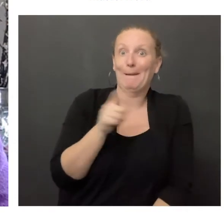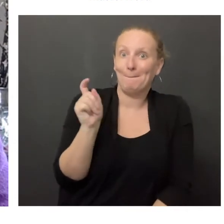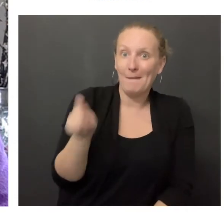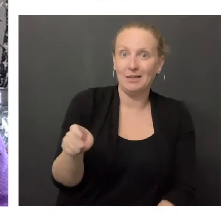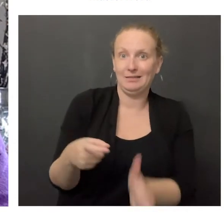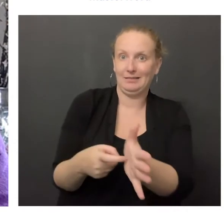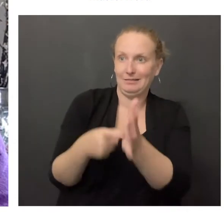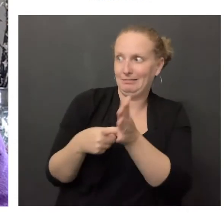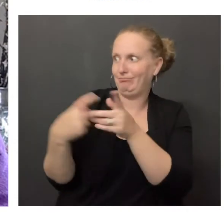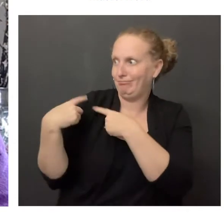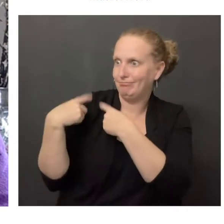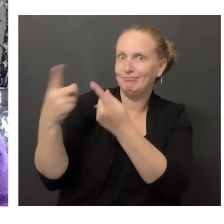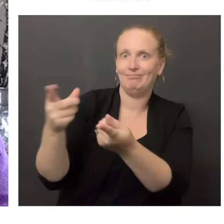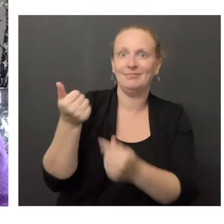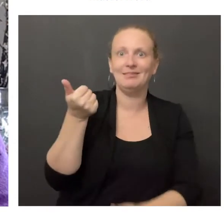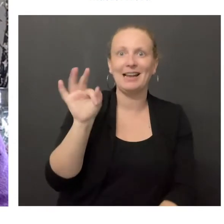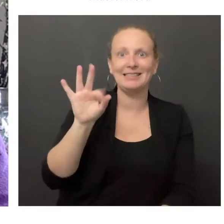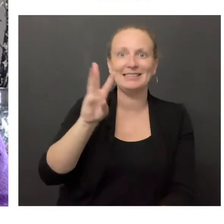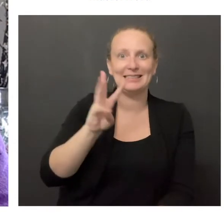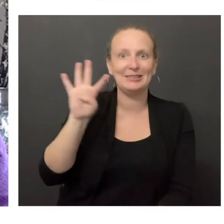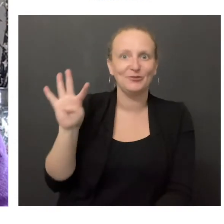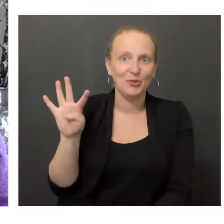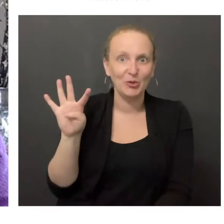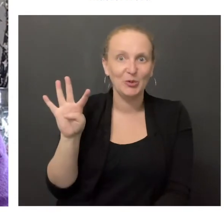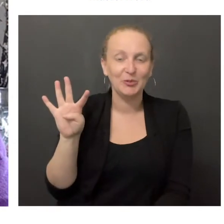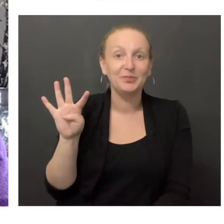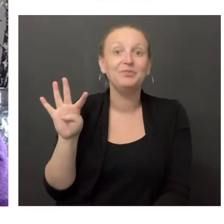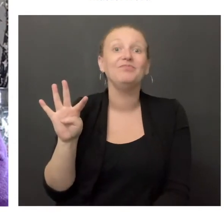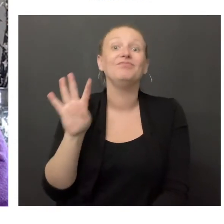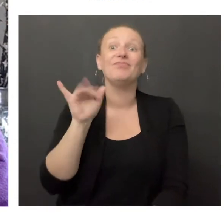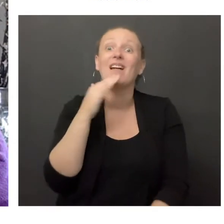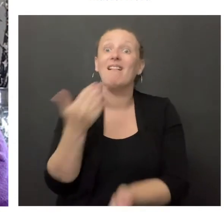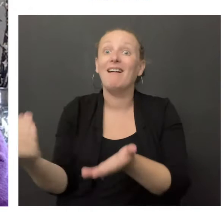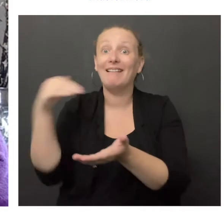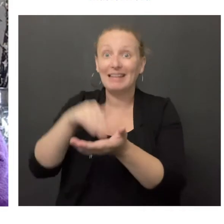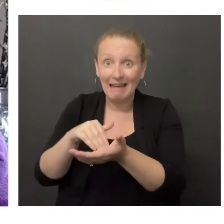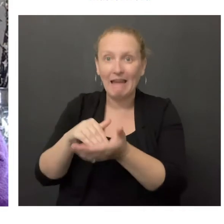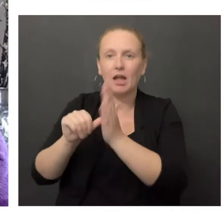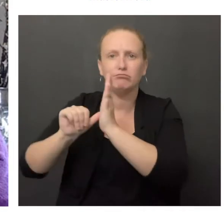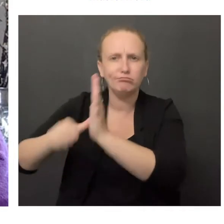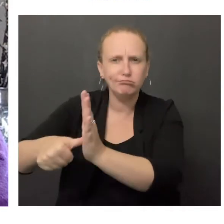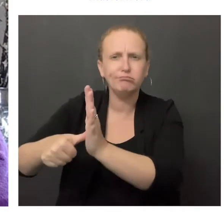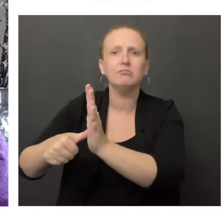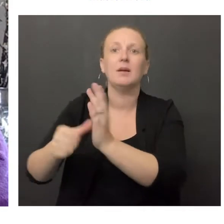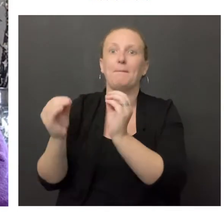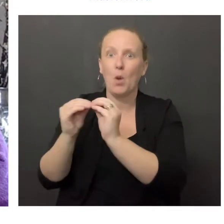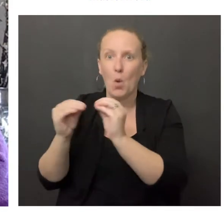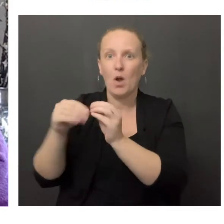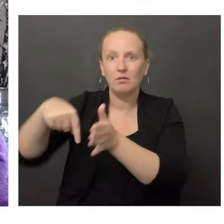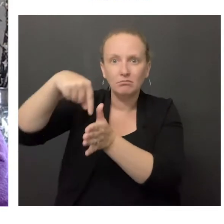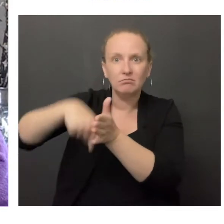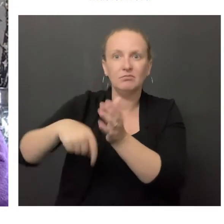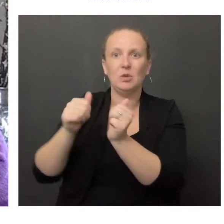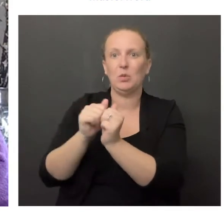precedent that was set in 1964 that was reiterated with ADA and, uh, and